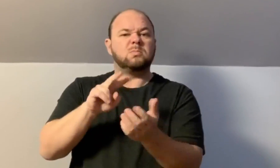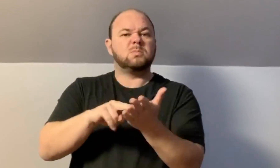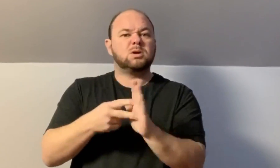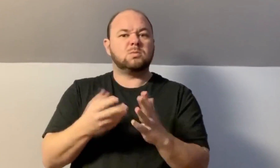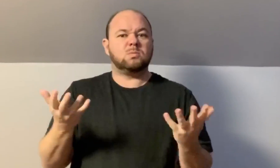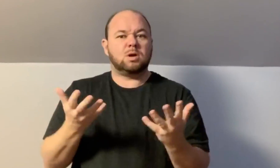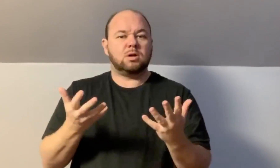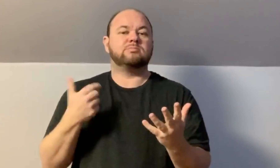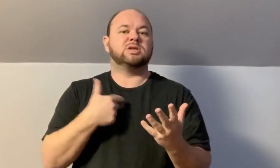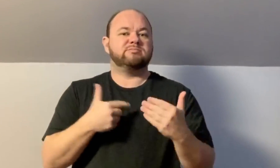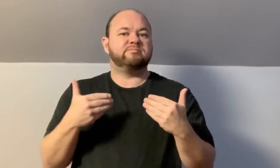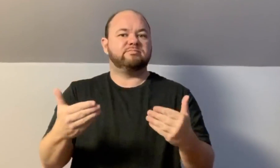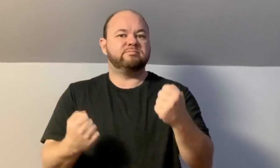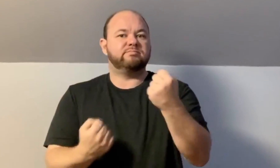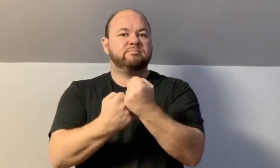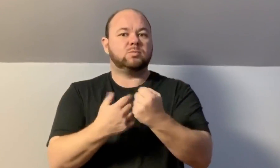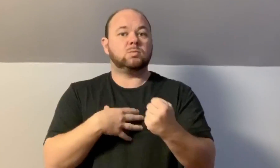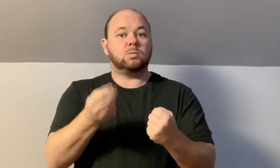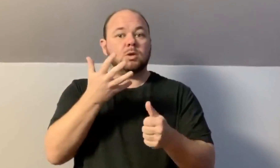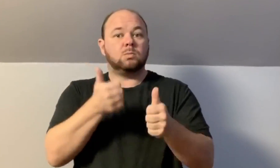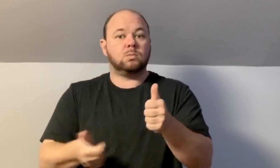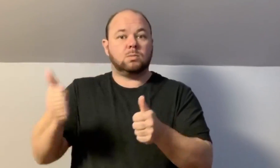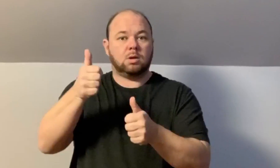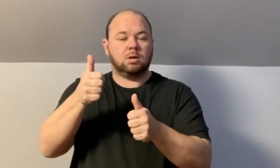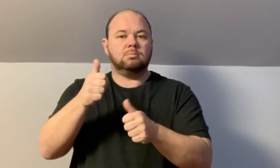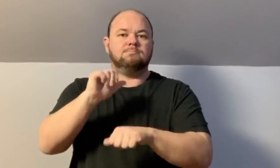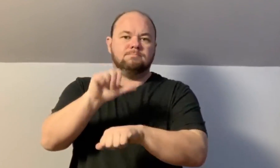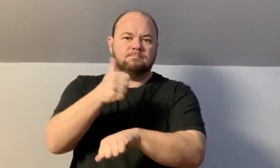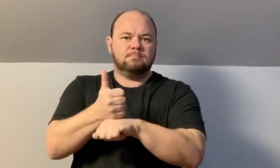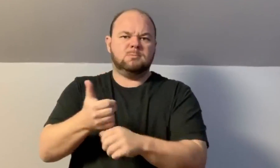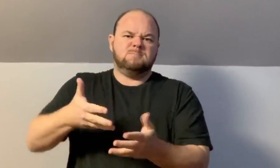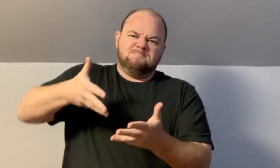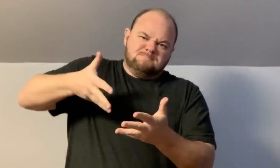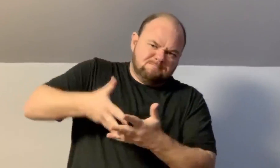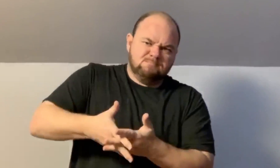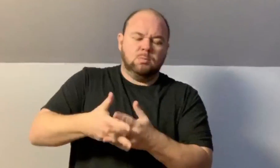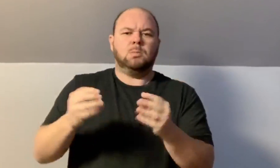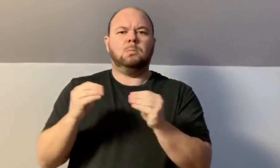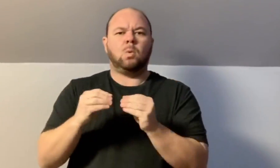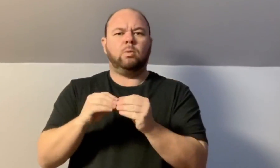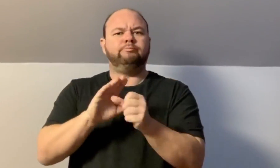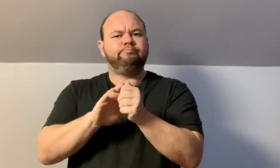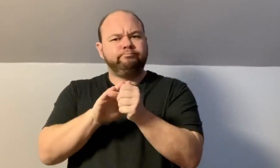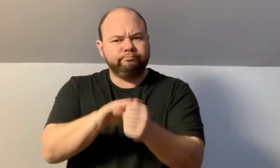In doing that, we are actively supporting White Supremacy, and making sure it is even more deeply rooted.